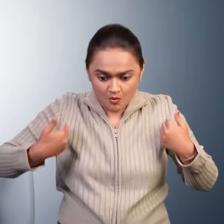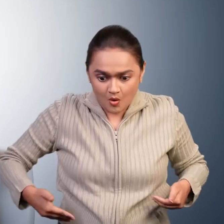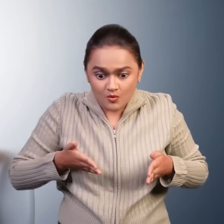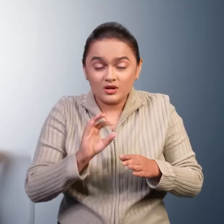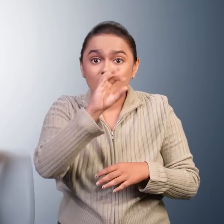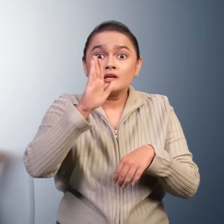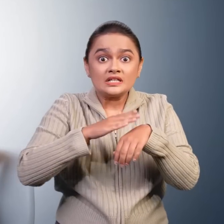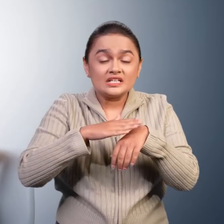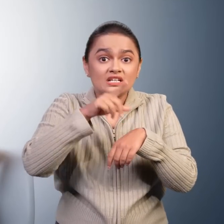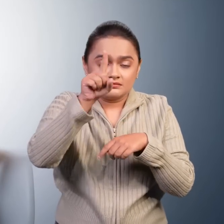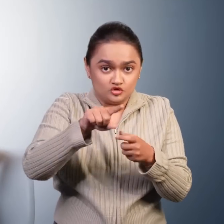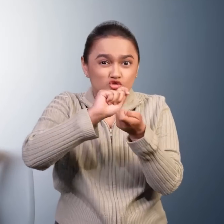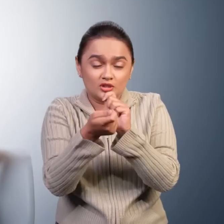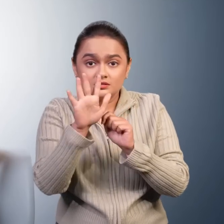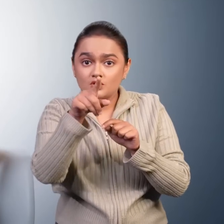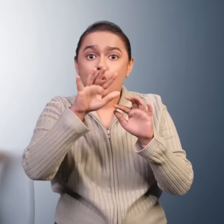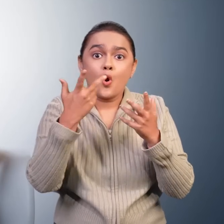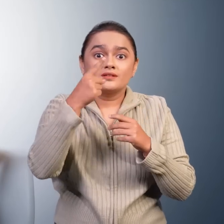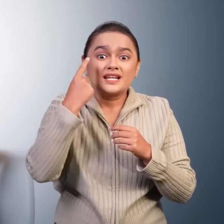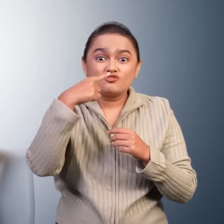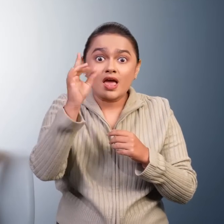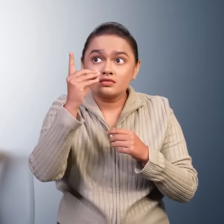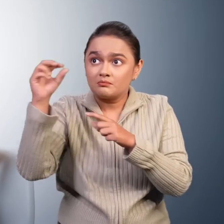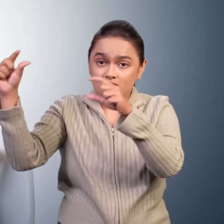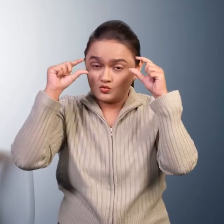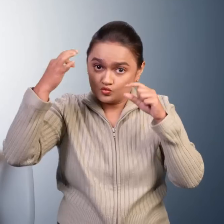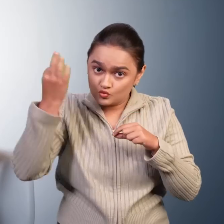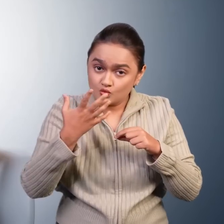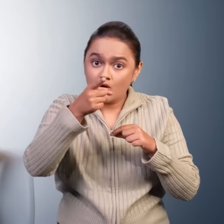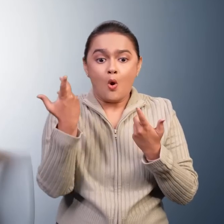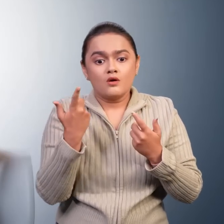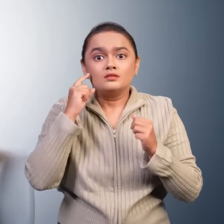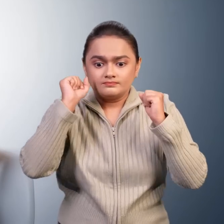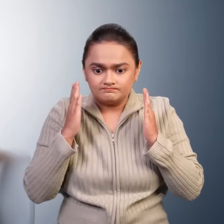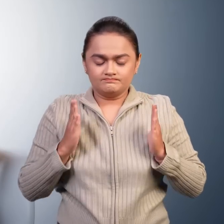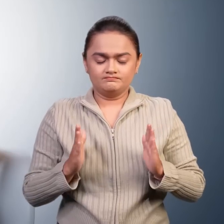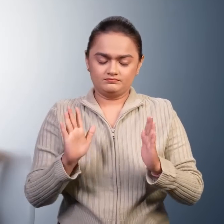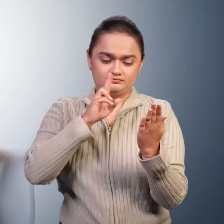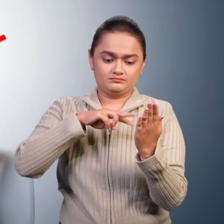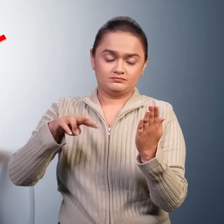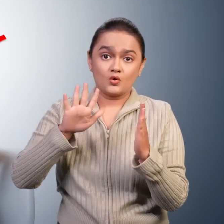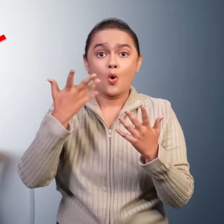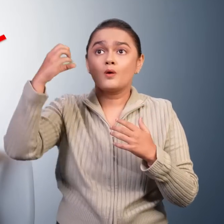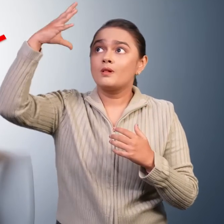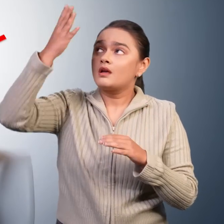is it's the body's way of telling you that you need to do something about it. Either you need to get the right glasses, you need to improve your posture,